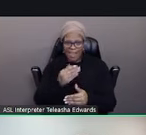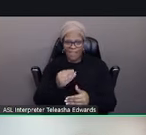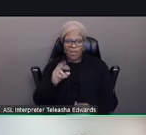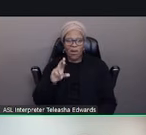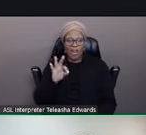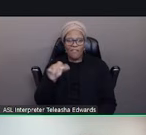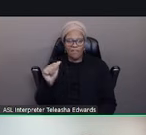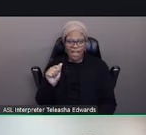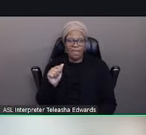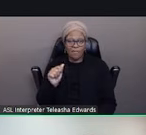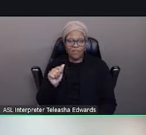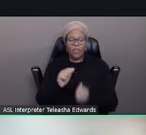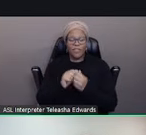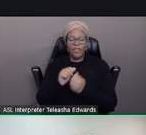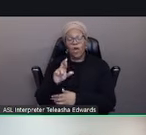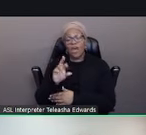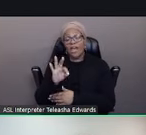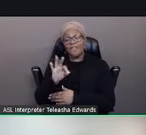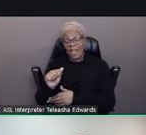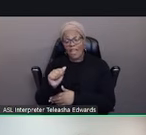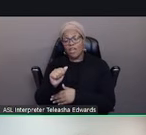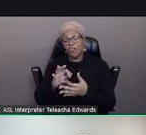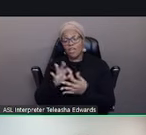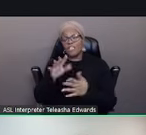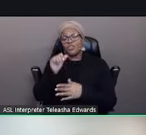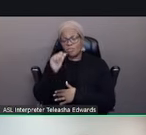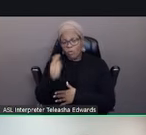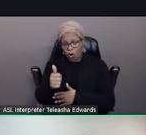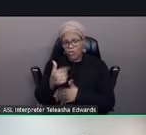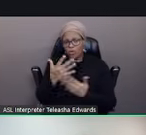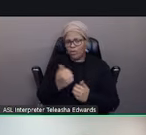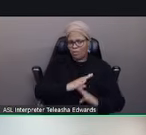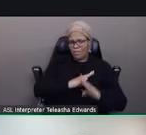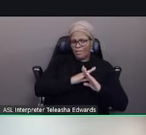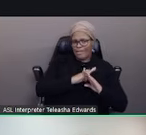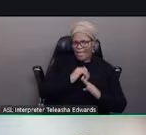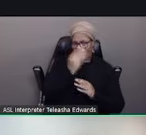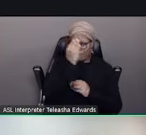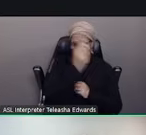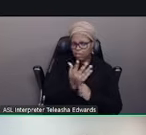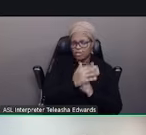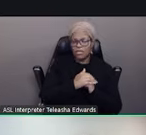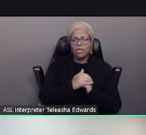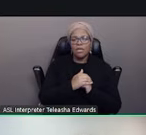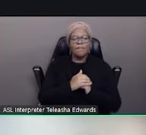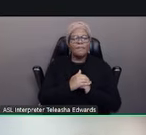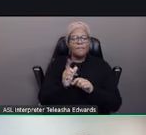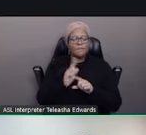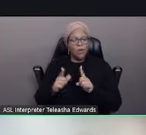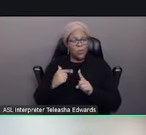with the release of the RFA tomorrow. But we've said that we um, expect to award up to six roots